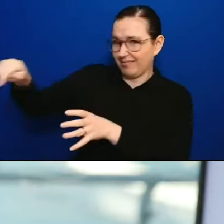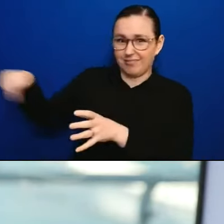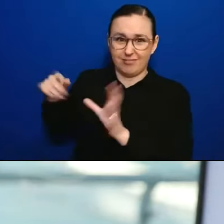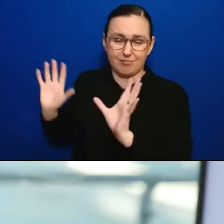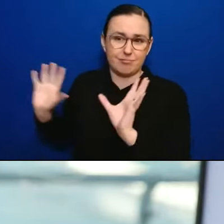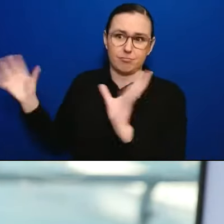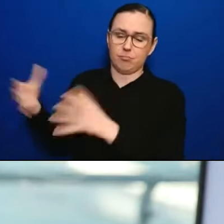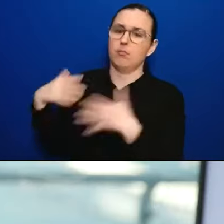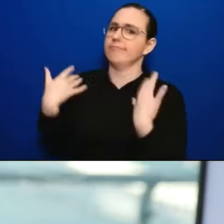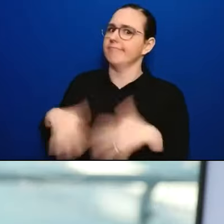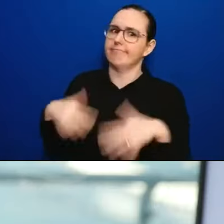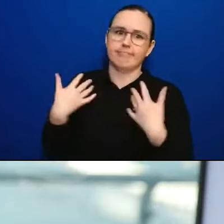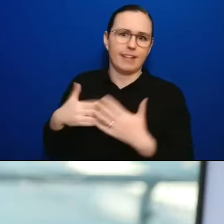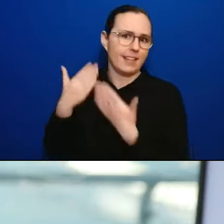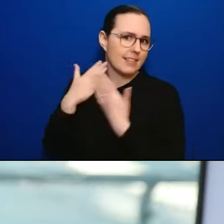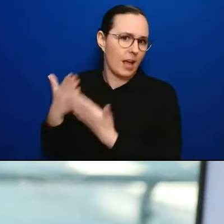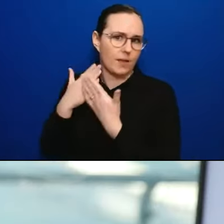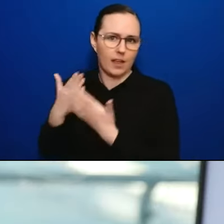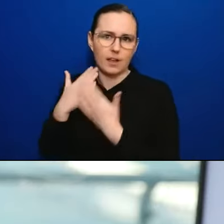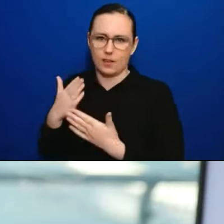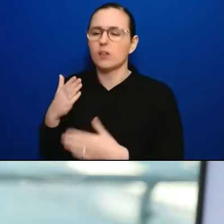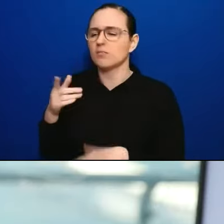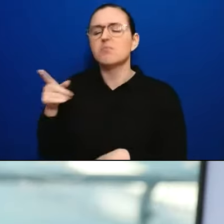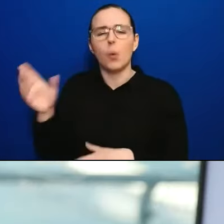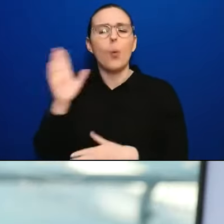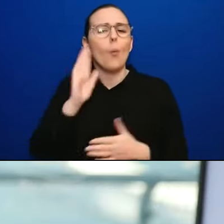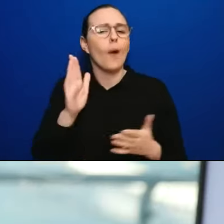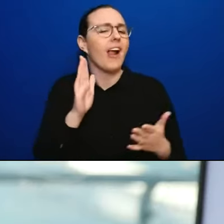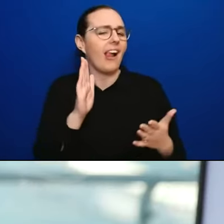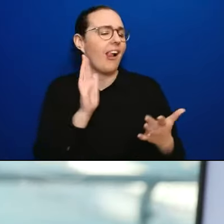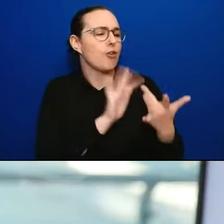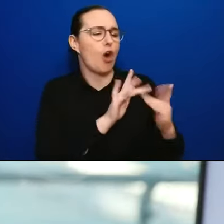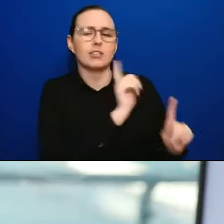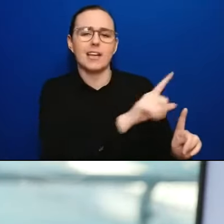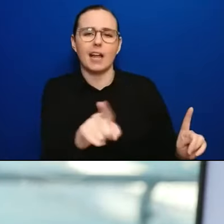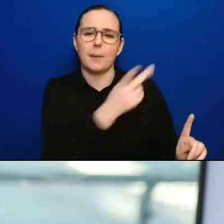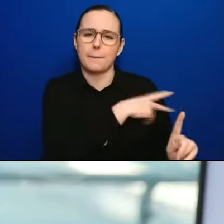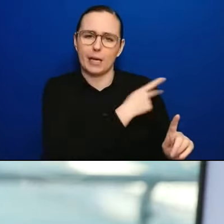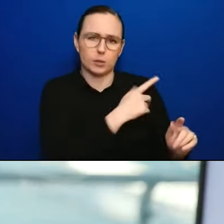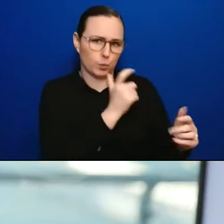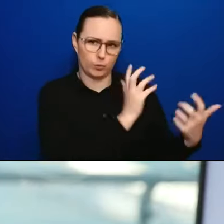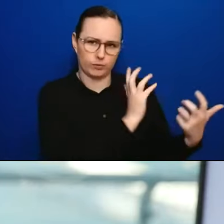you'll be reaching out and having these discussions with your high-risk patients.